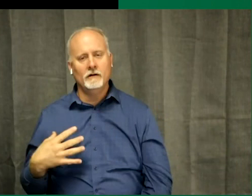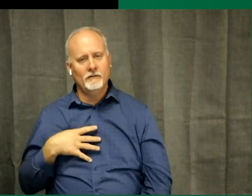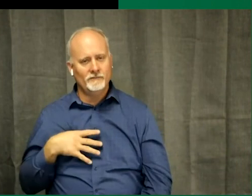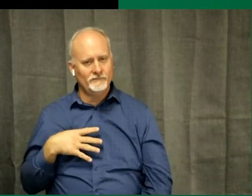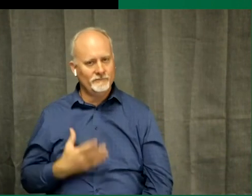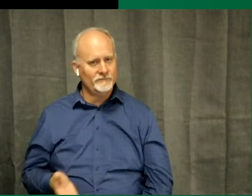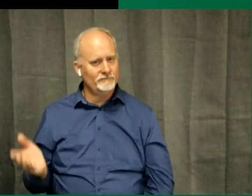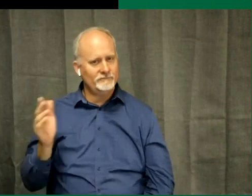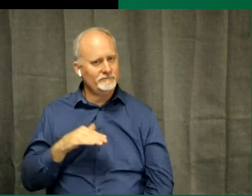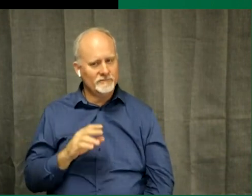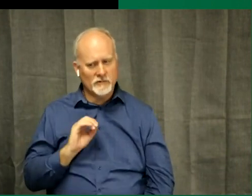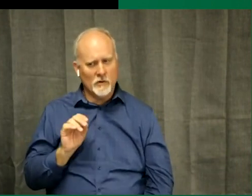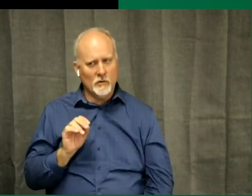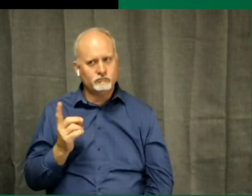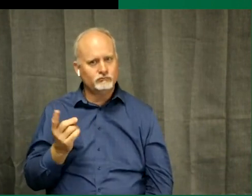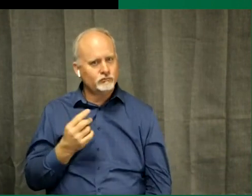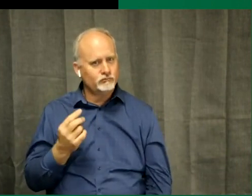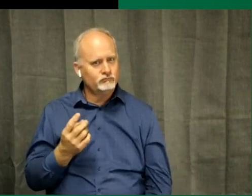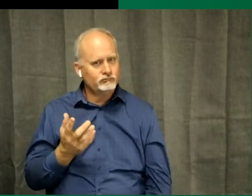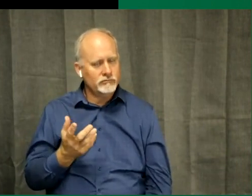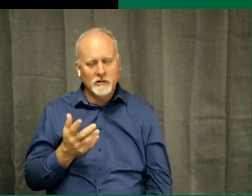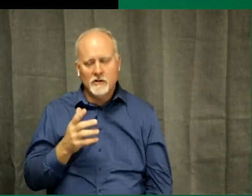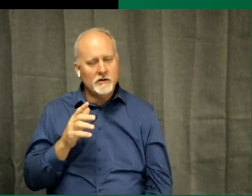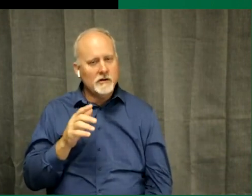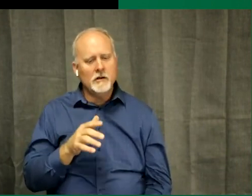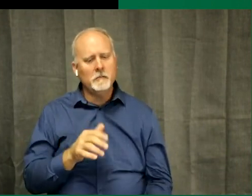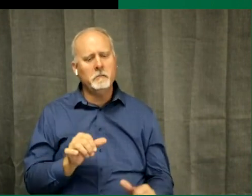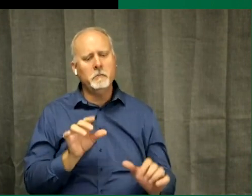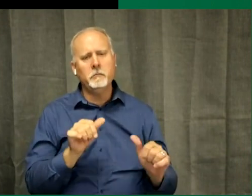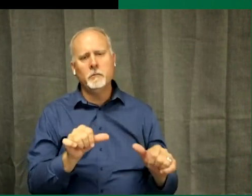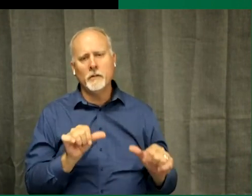free of other kinds of activities or it might be posting something to the website there could be